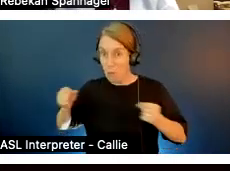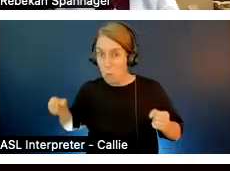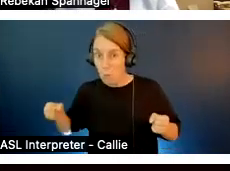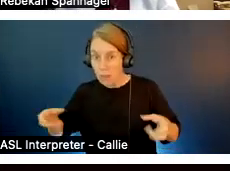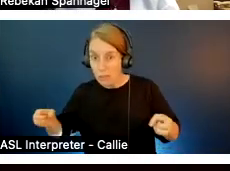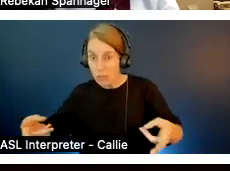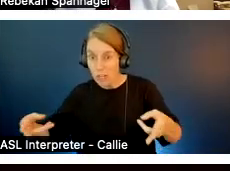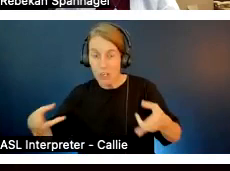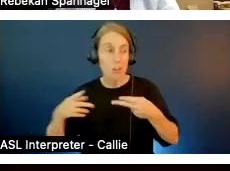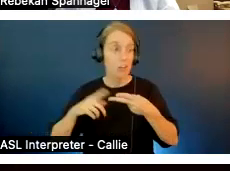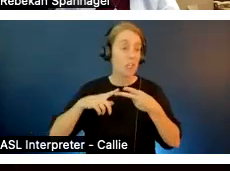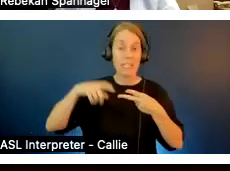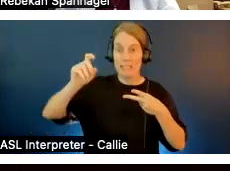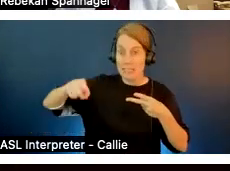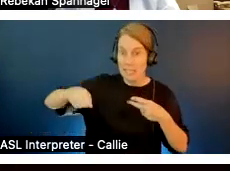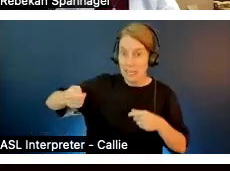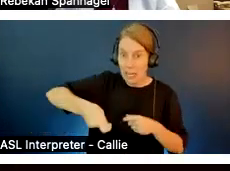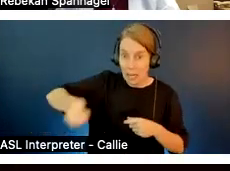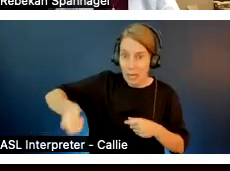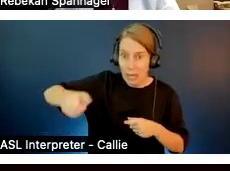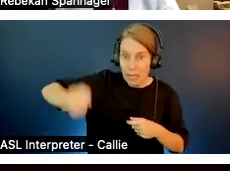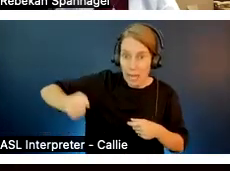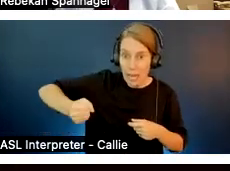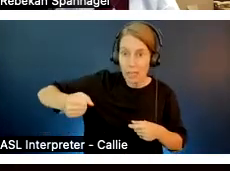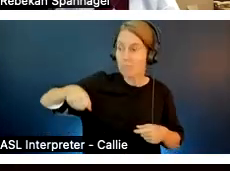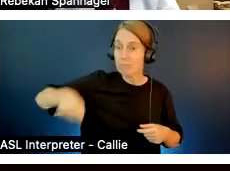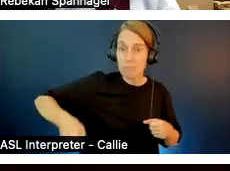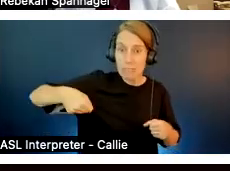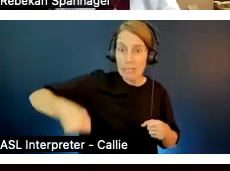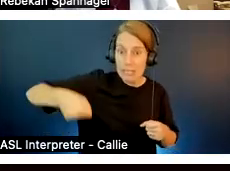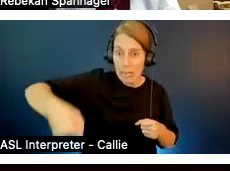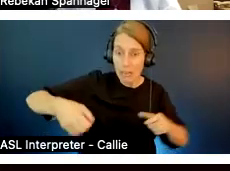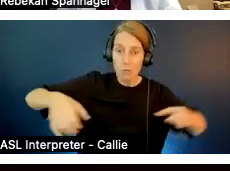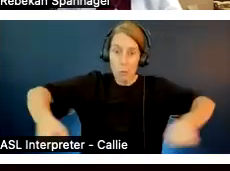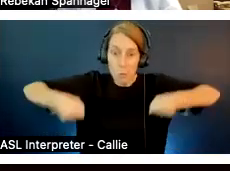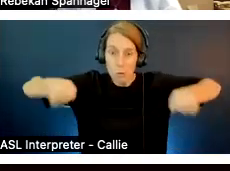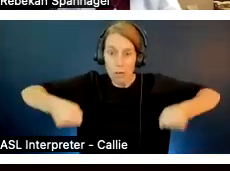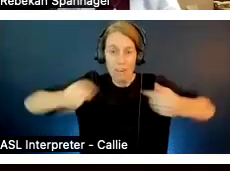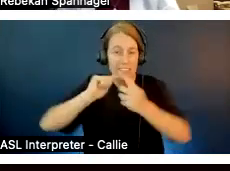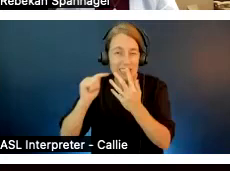the medicaid program um and again do i have other payers that might come in first and take care of